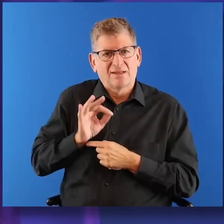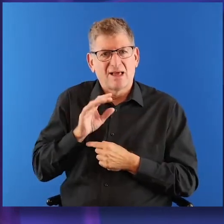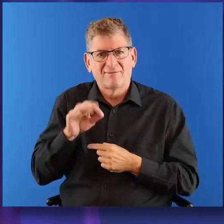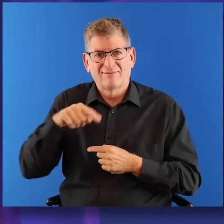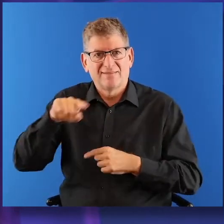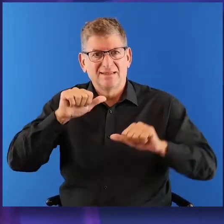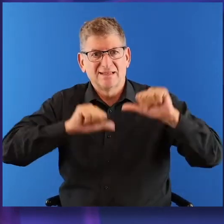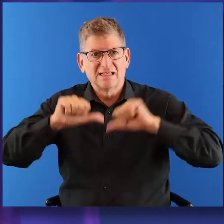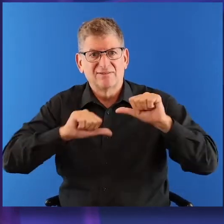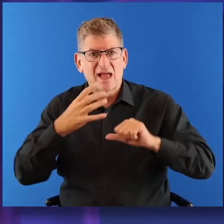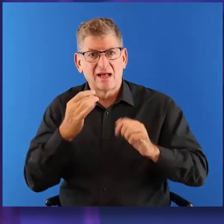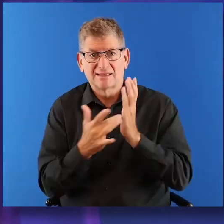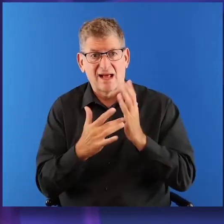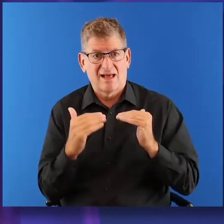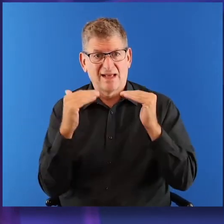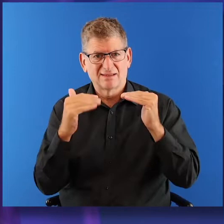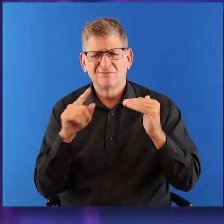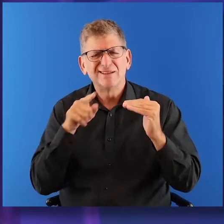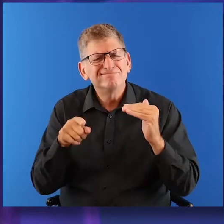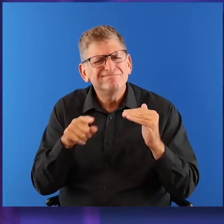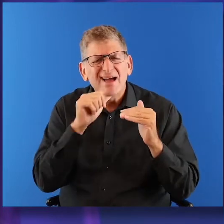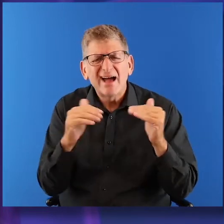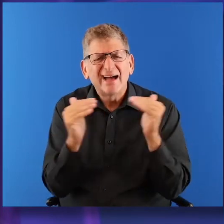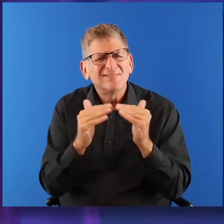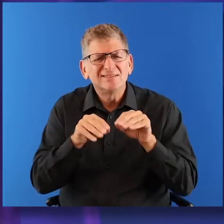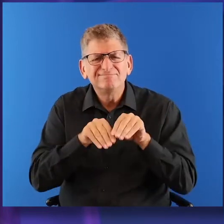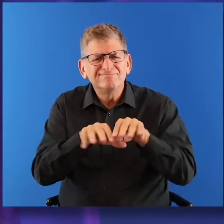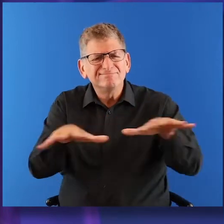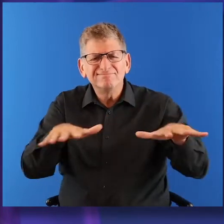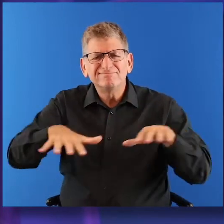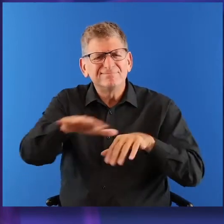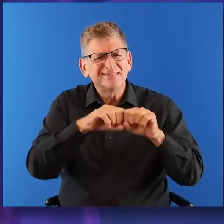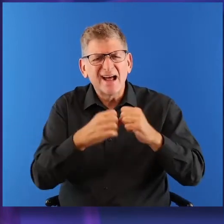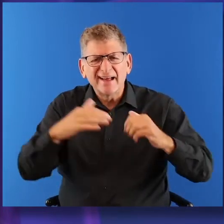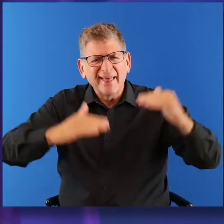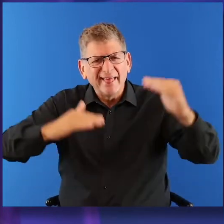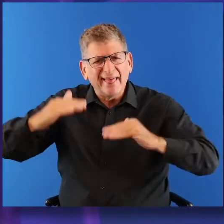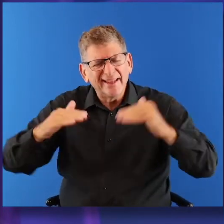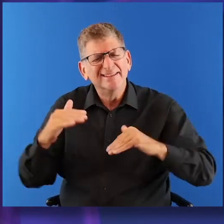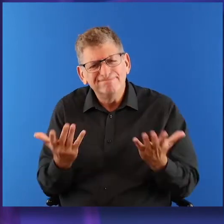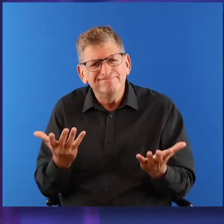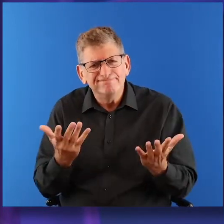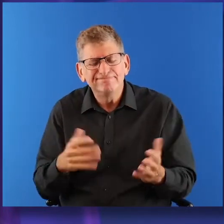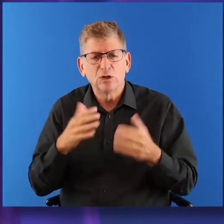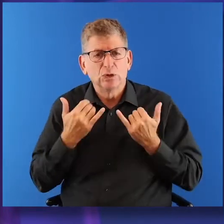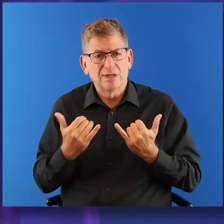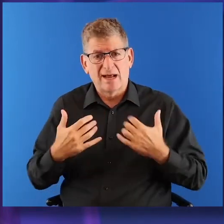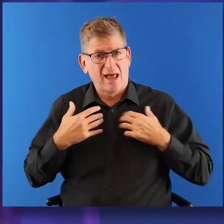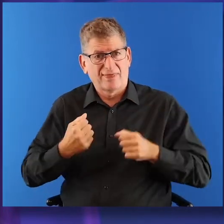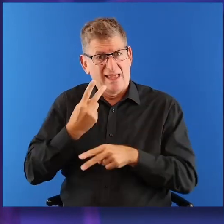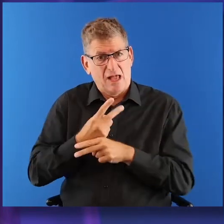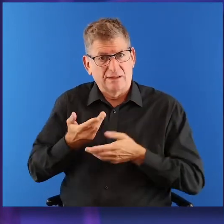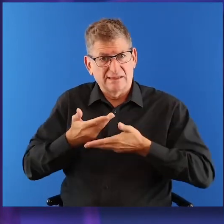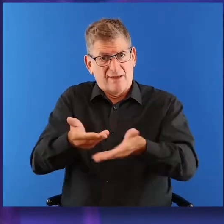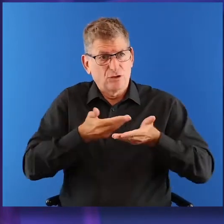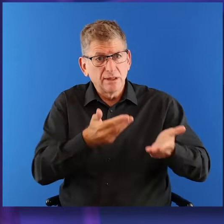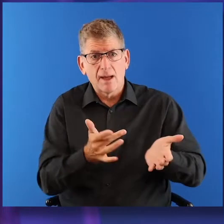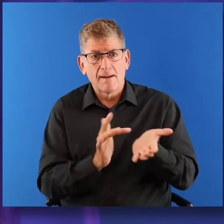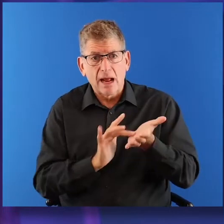Today, healthcare delivery, medical research, biological understanding, and information technology are rapidly converging,